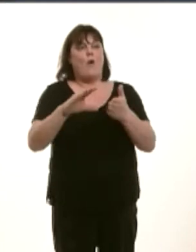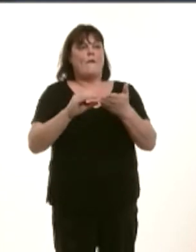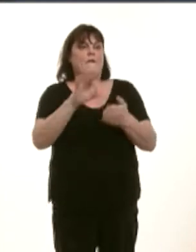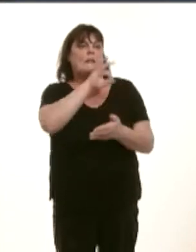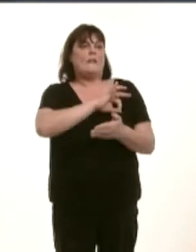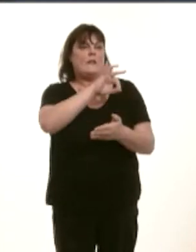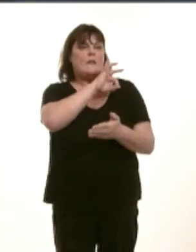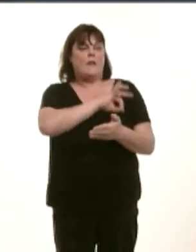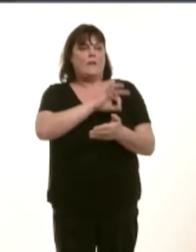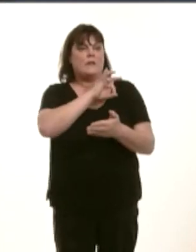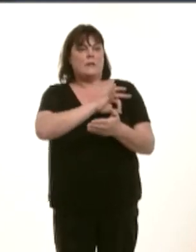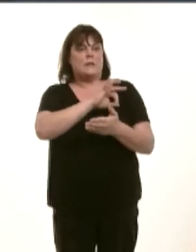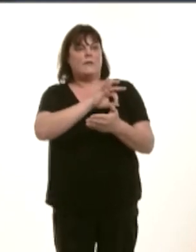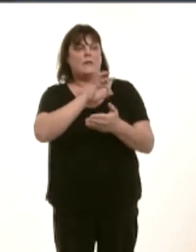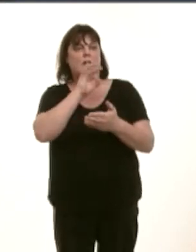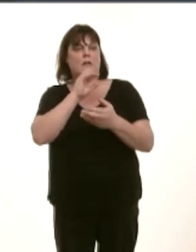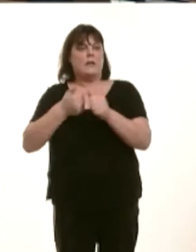a not-for-dividend subsidiary of the Welsh Government?